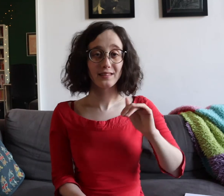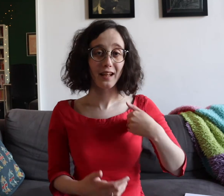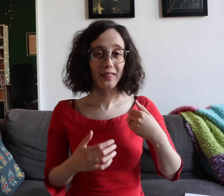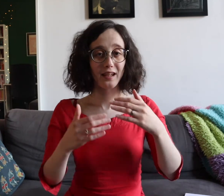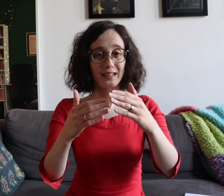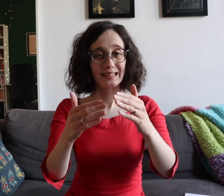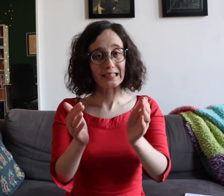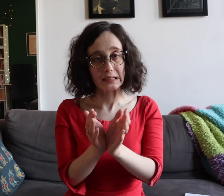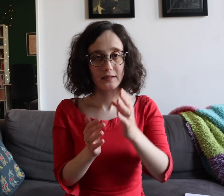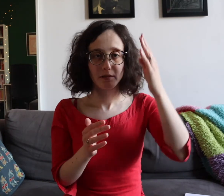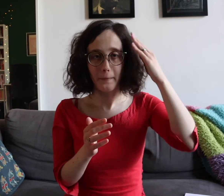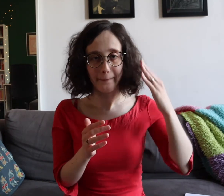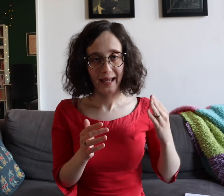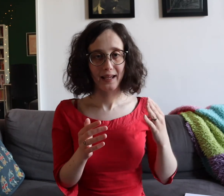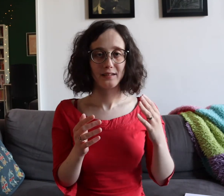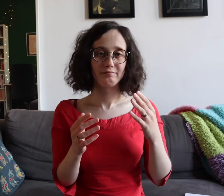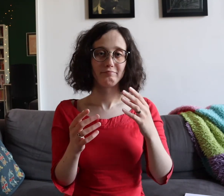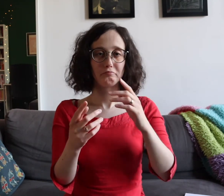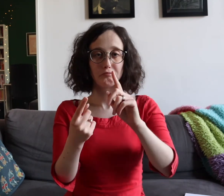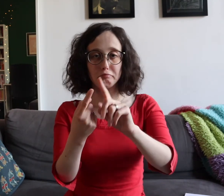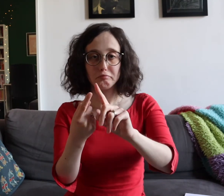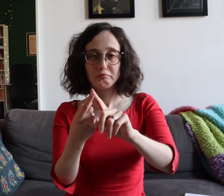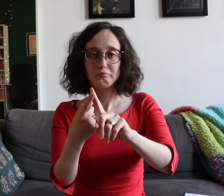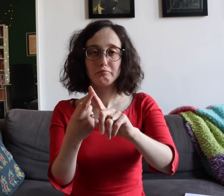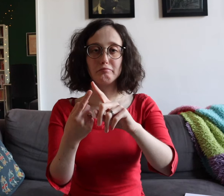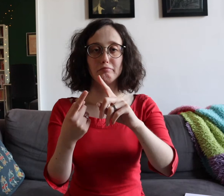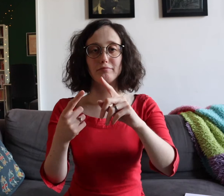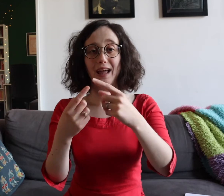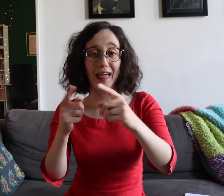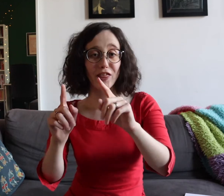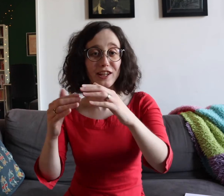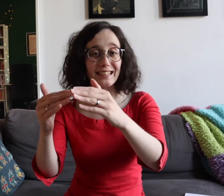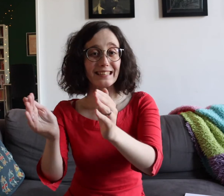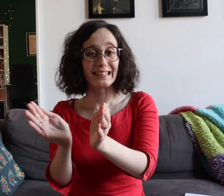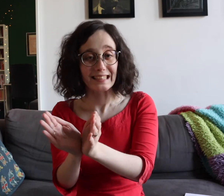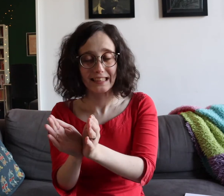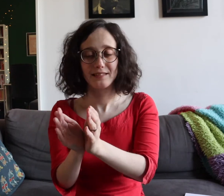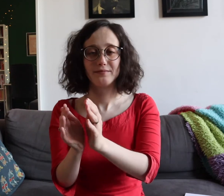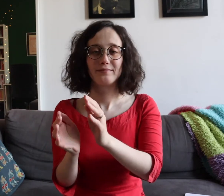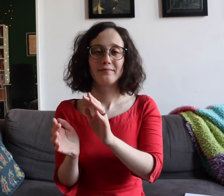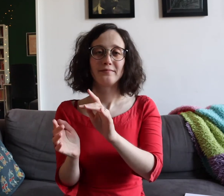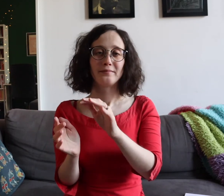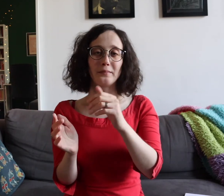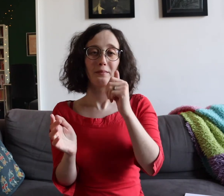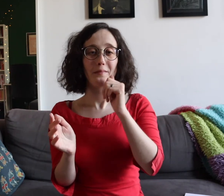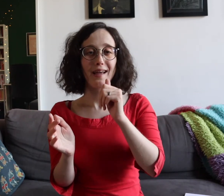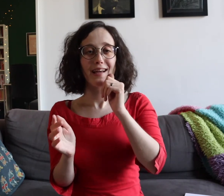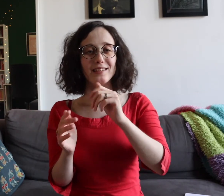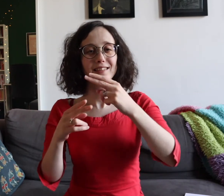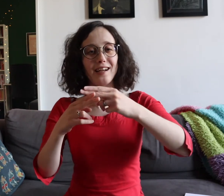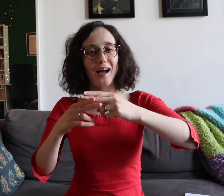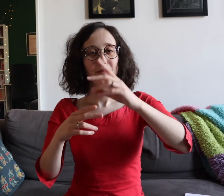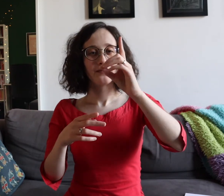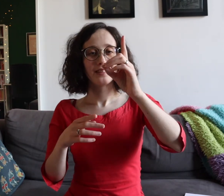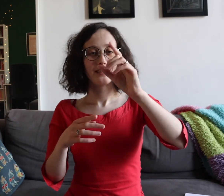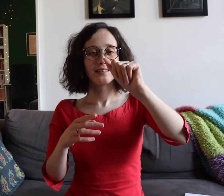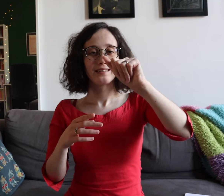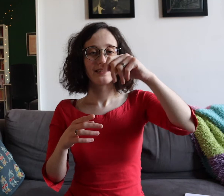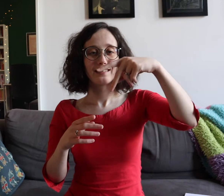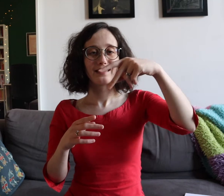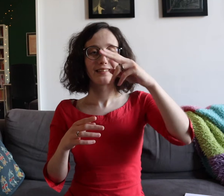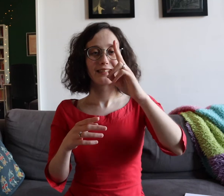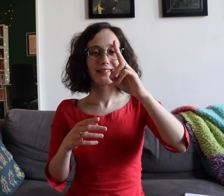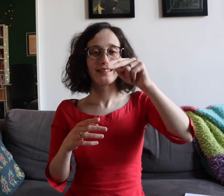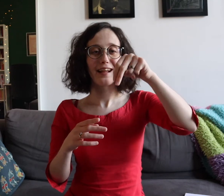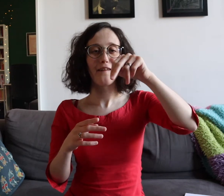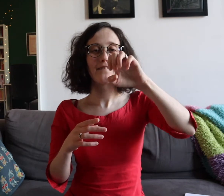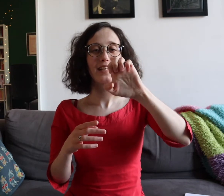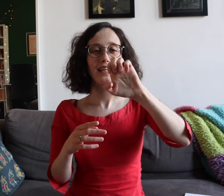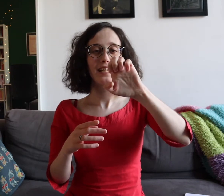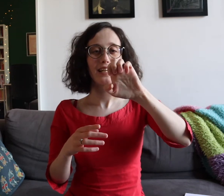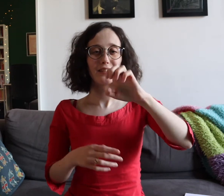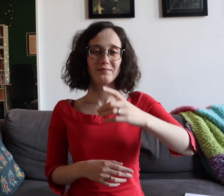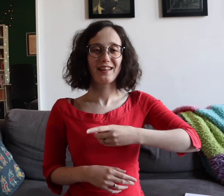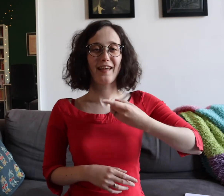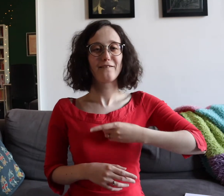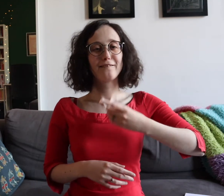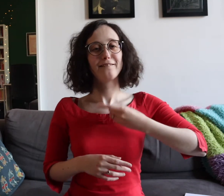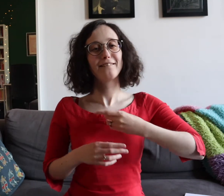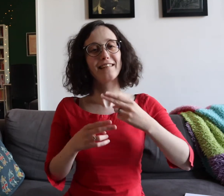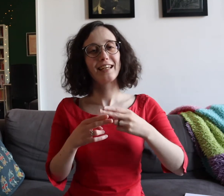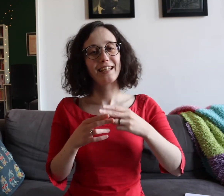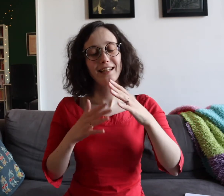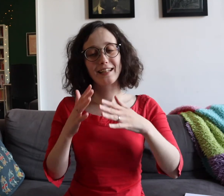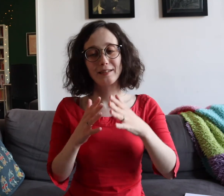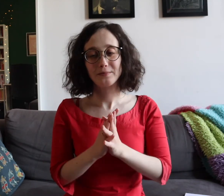Bay's family gets in touch with the other family, the girl is called Daphne.